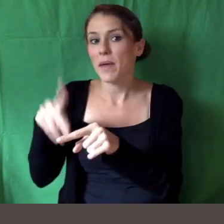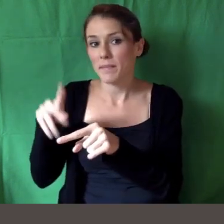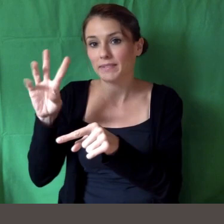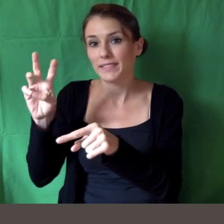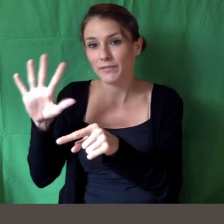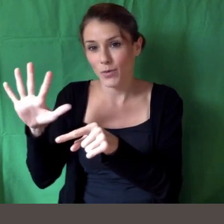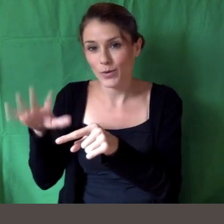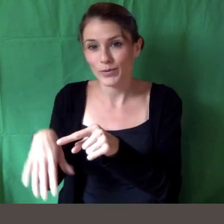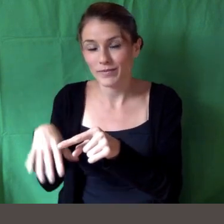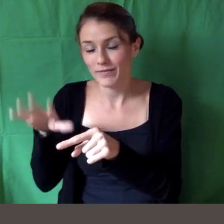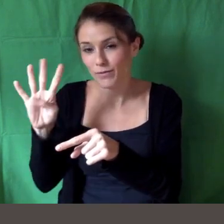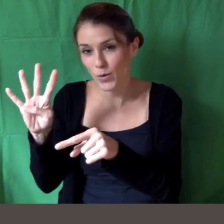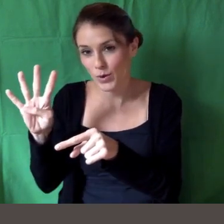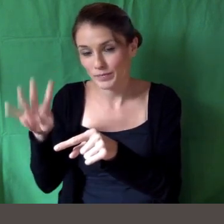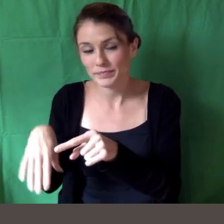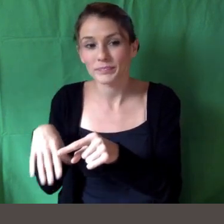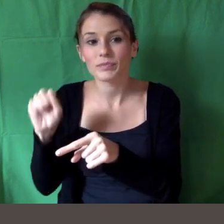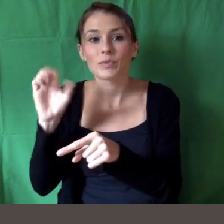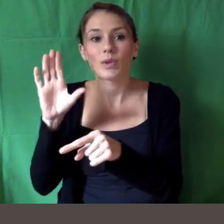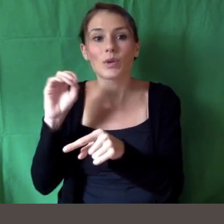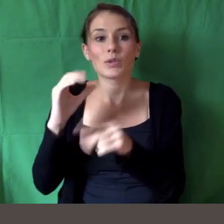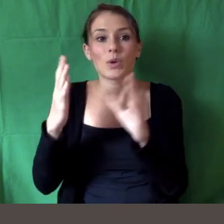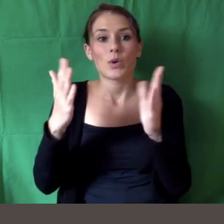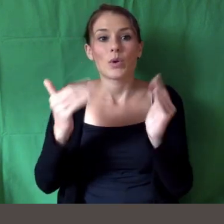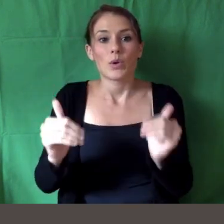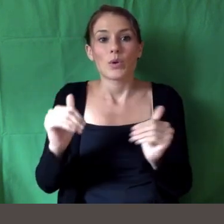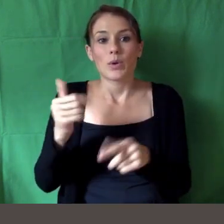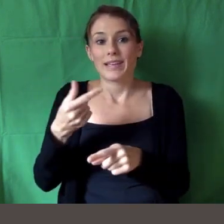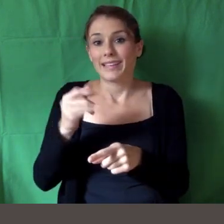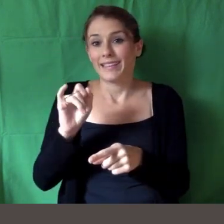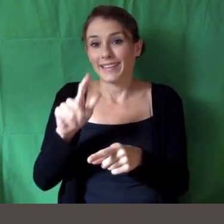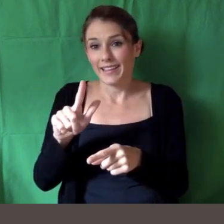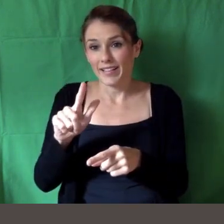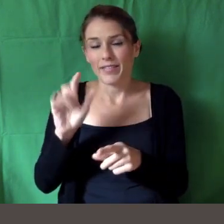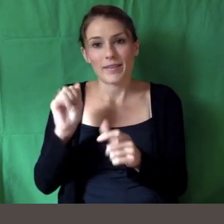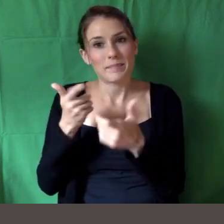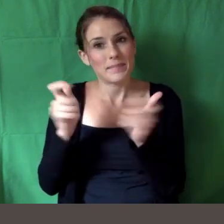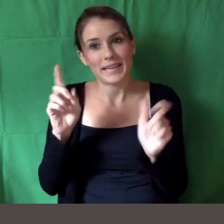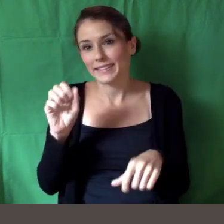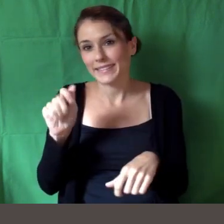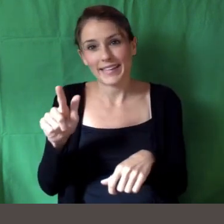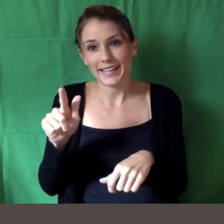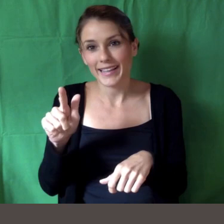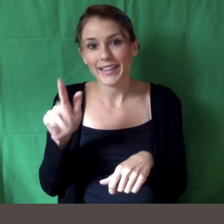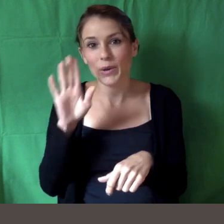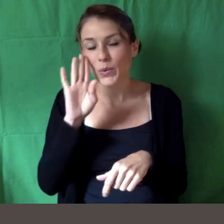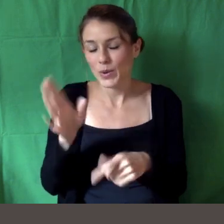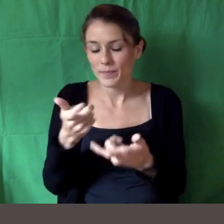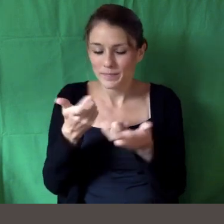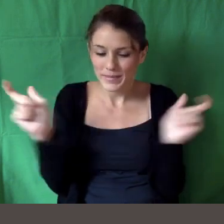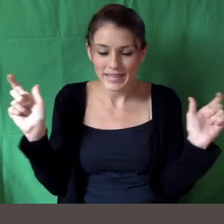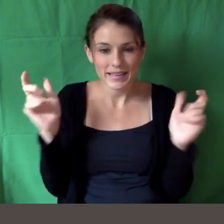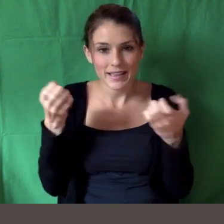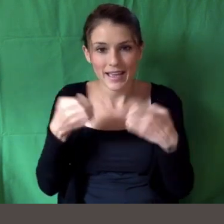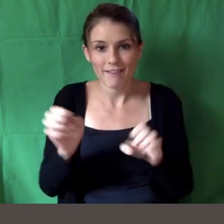So removing Python GIL is a big deal, it's going to be a big effort, there's a PEP for